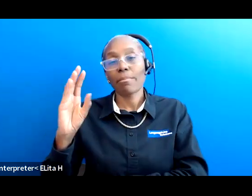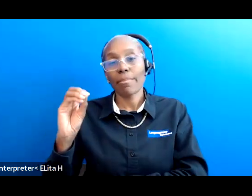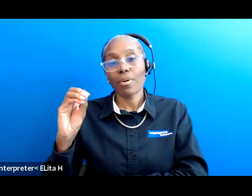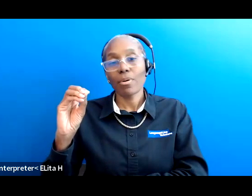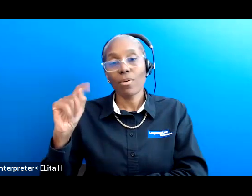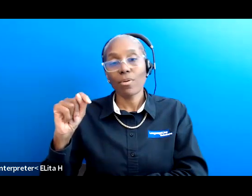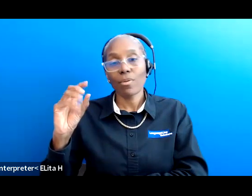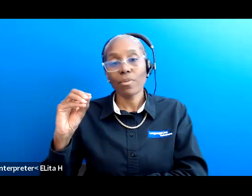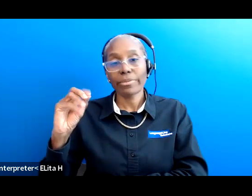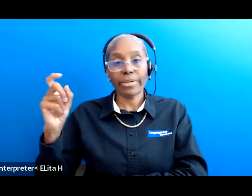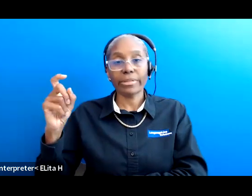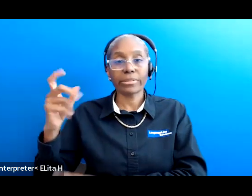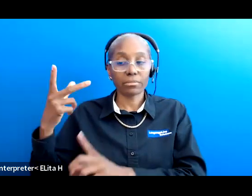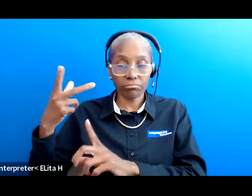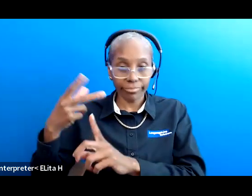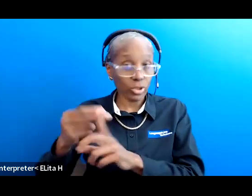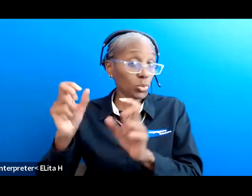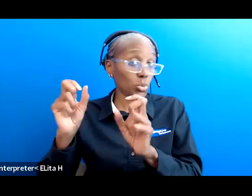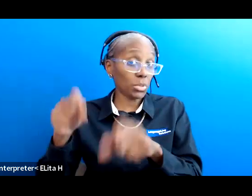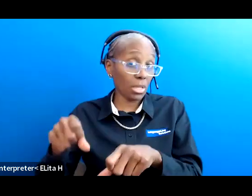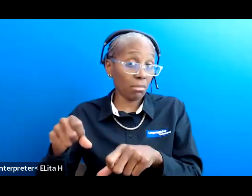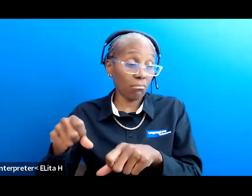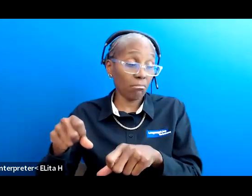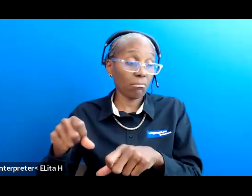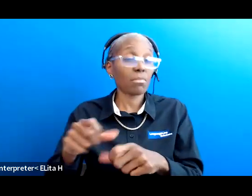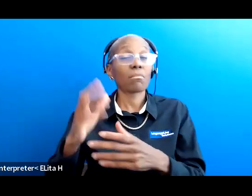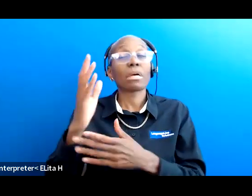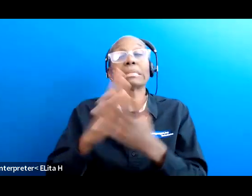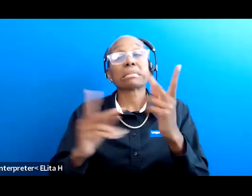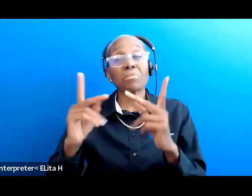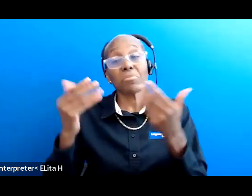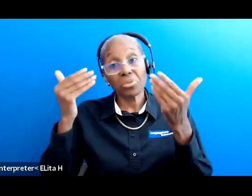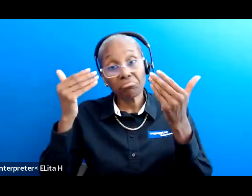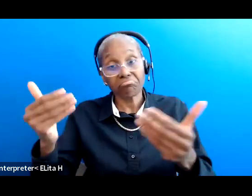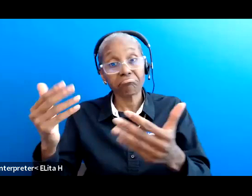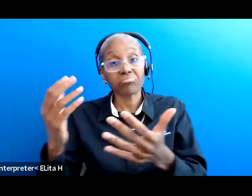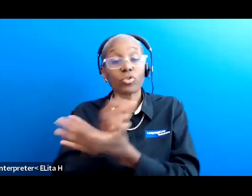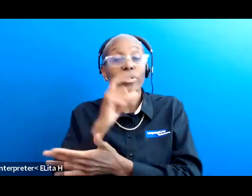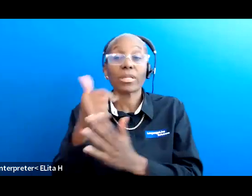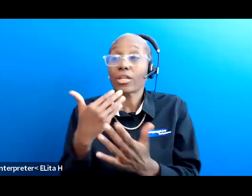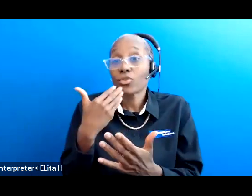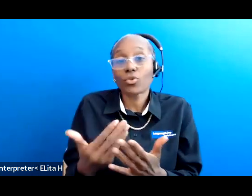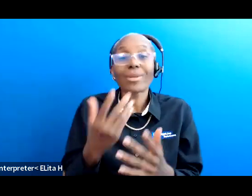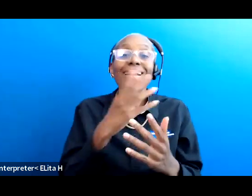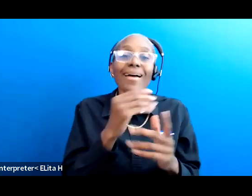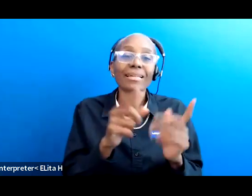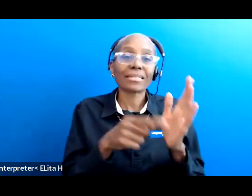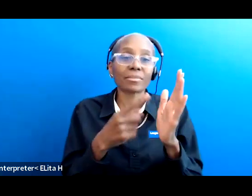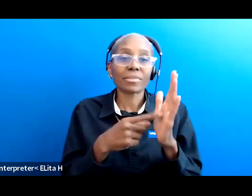So some people do get this later on, it's a good thing, but it's also sometimes just intolerable.